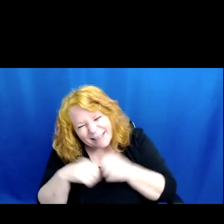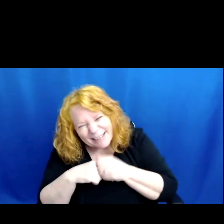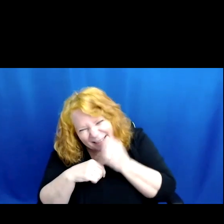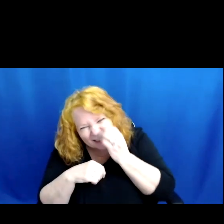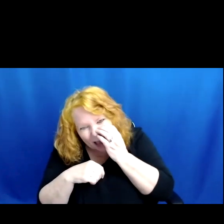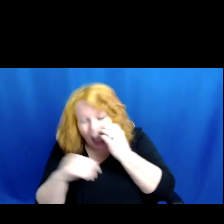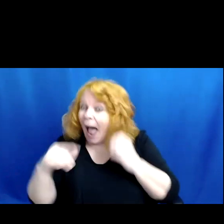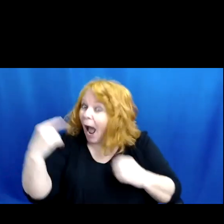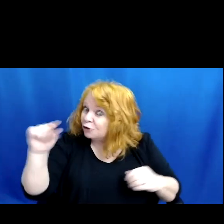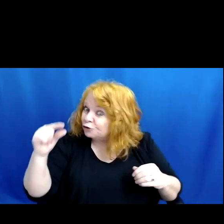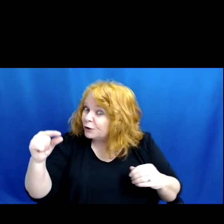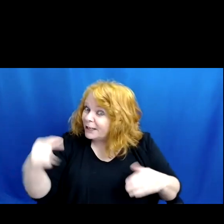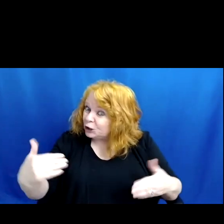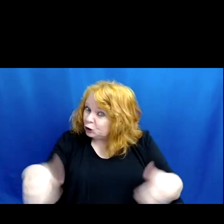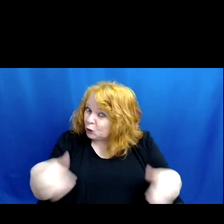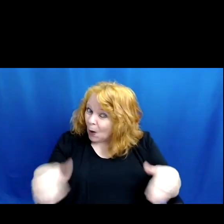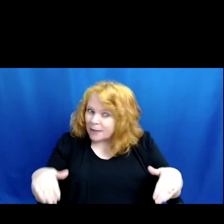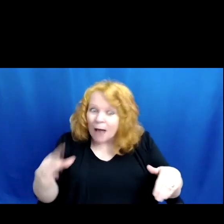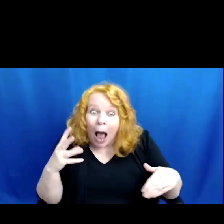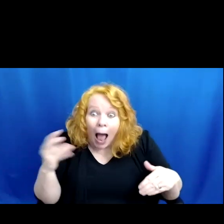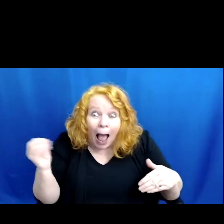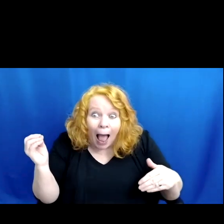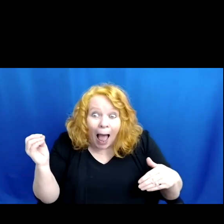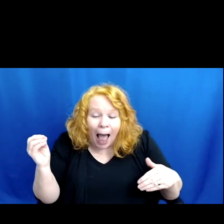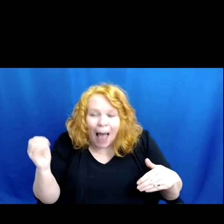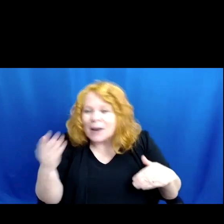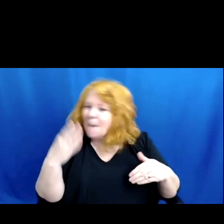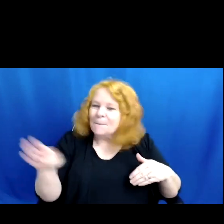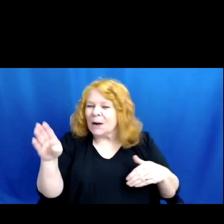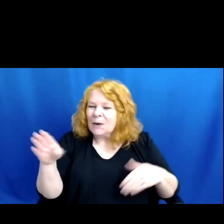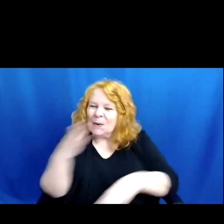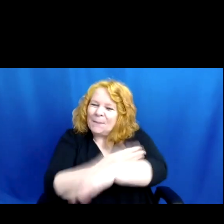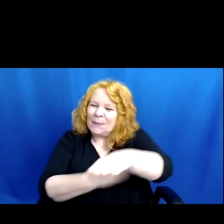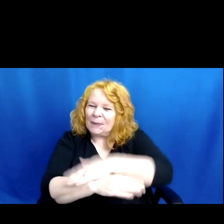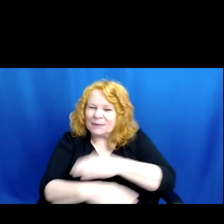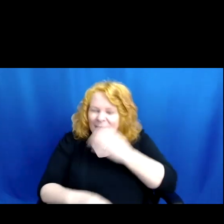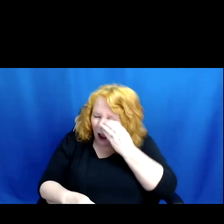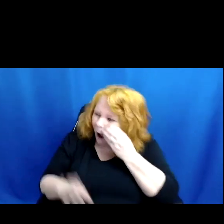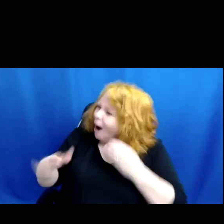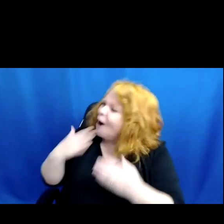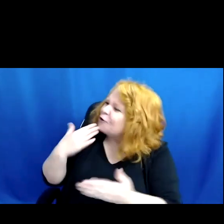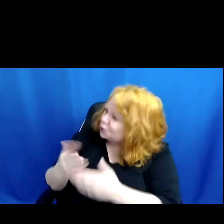gray shorts and I have blue boots on. Gwyn: That was nicely done Marvin.